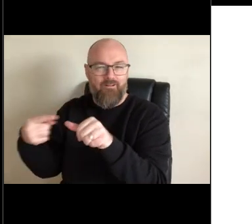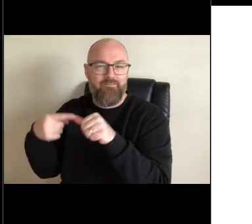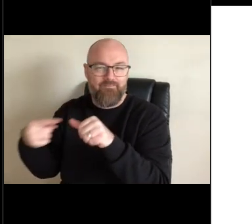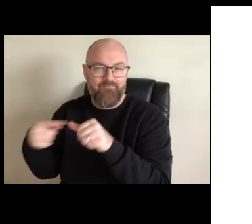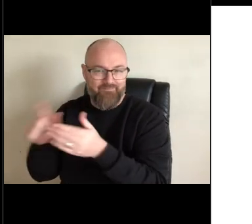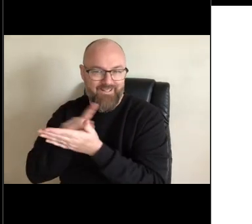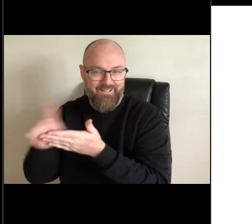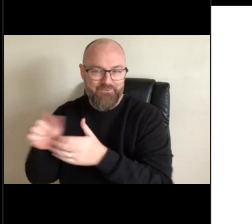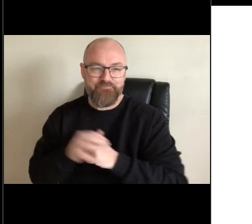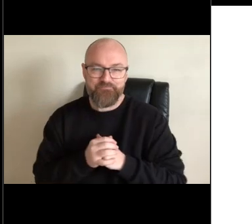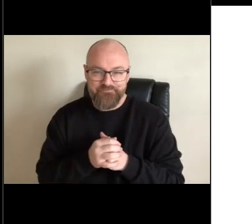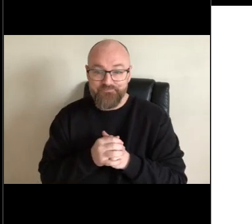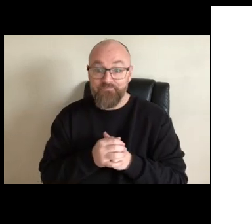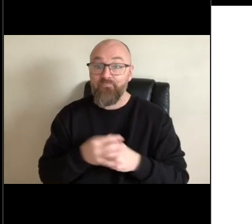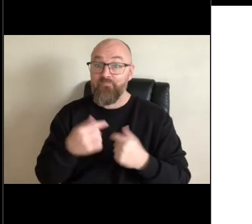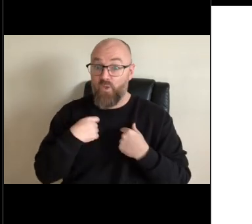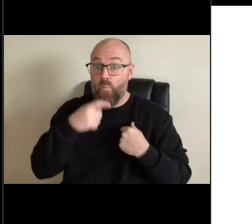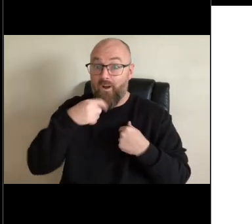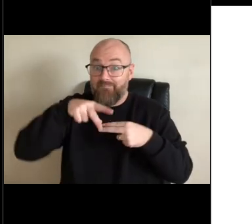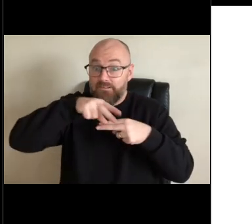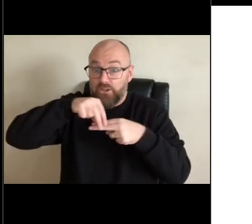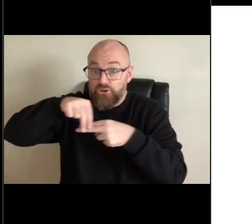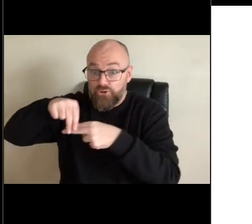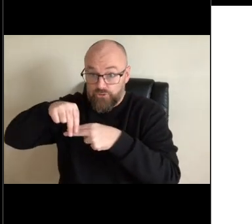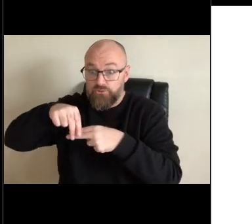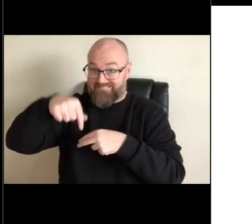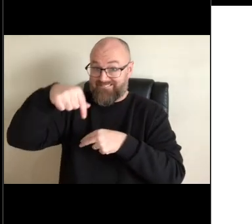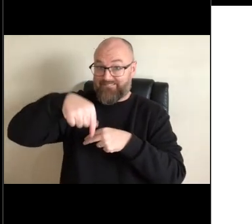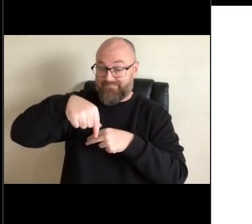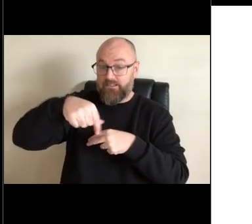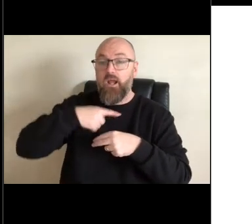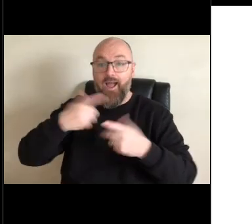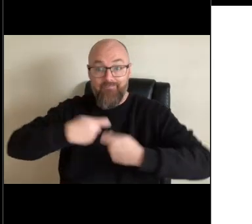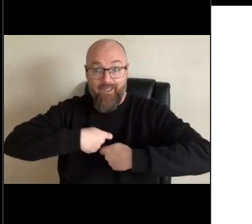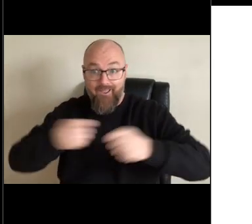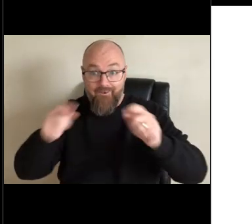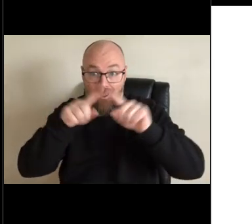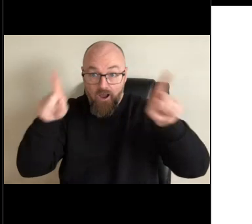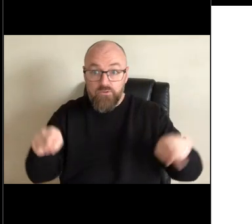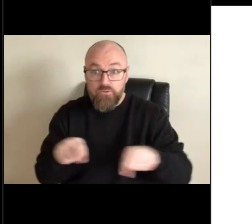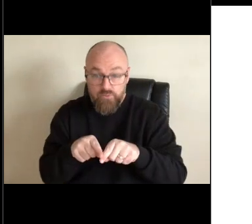a few handouts for you um there's a copy of the PowerPoint slides there's also um a copy